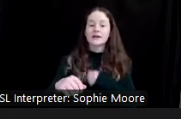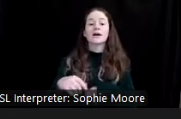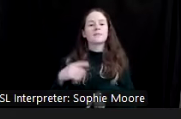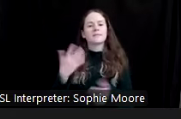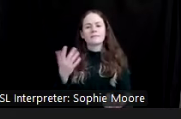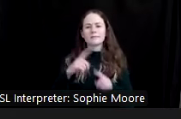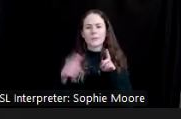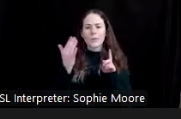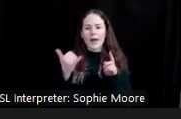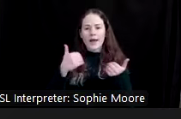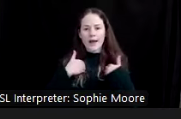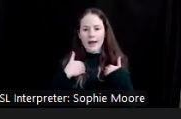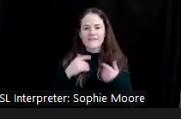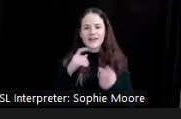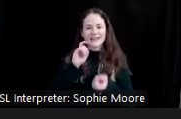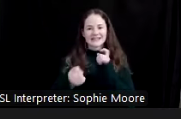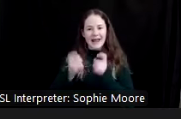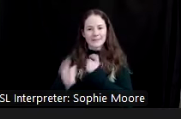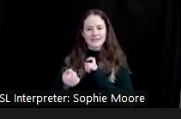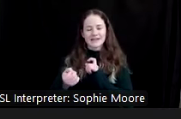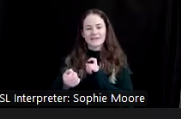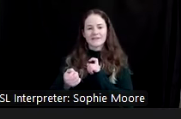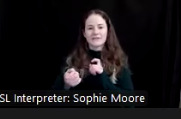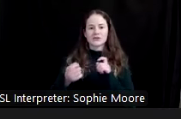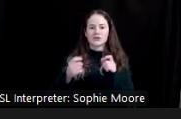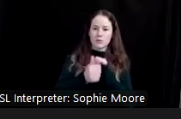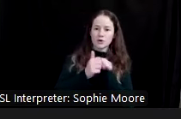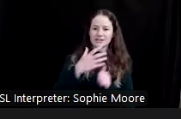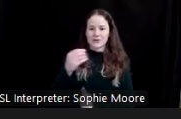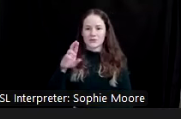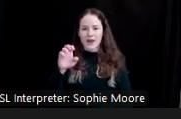and why did I use two icons here, a brain and a wheelchair user here?